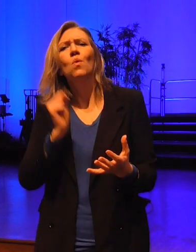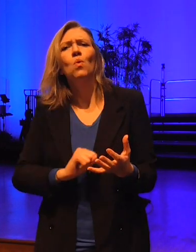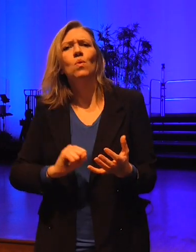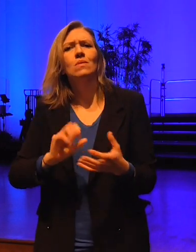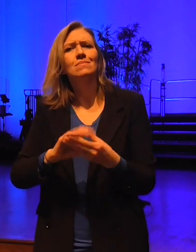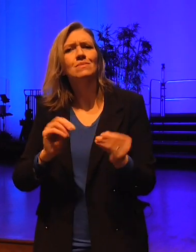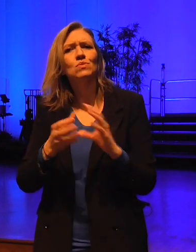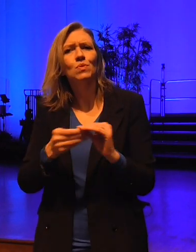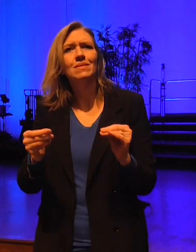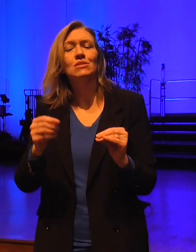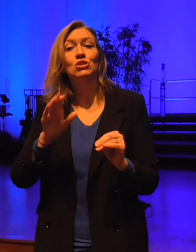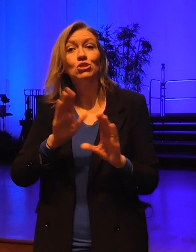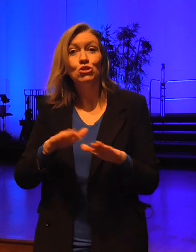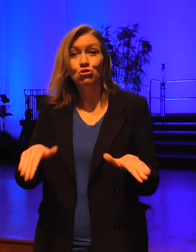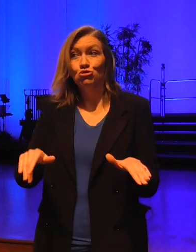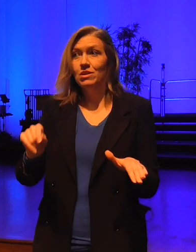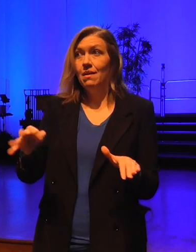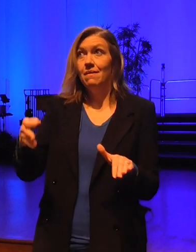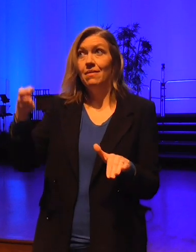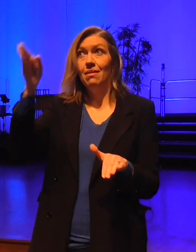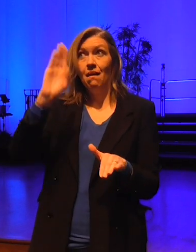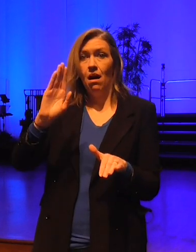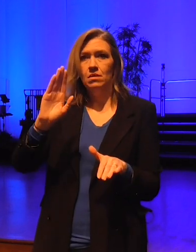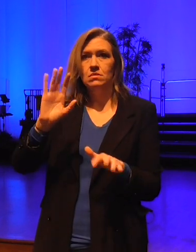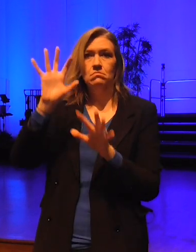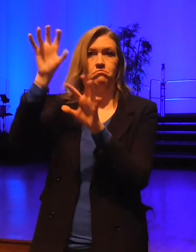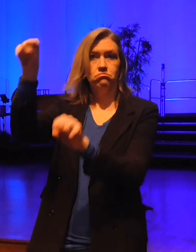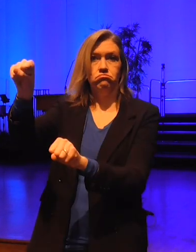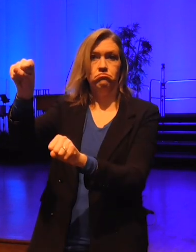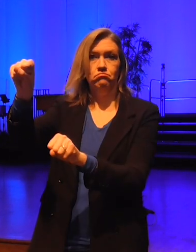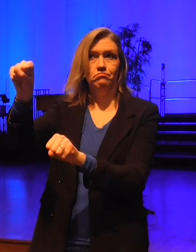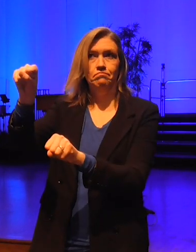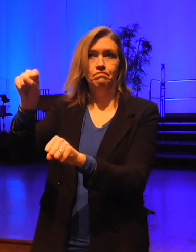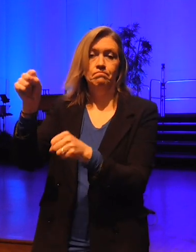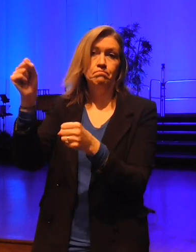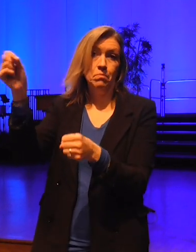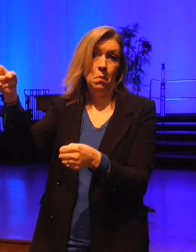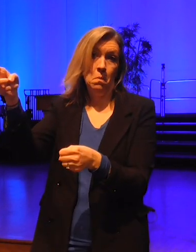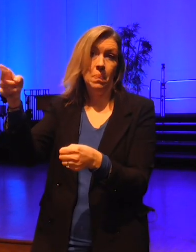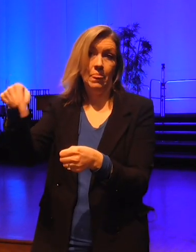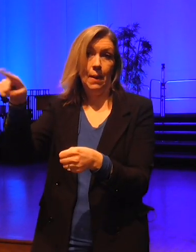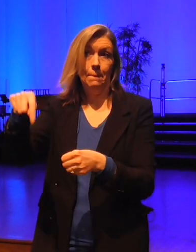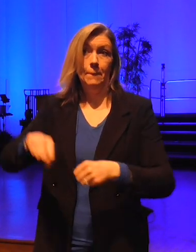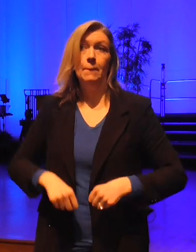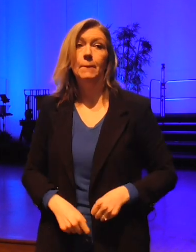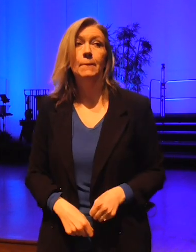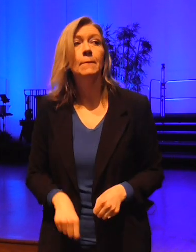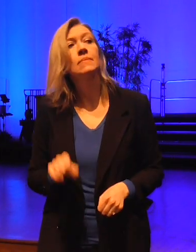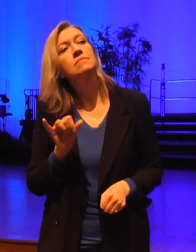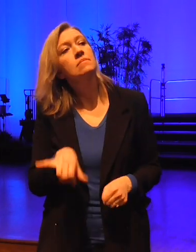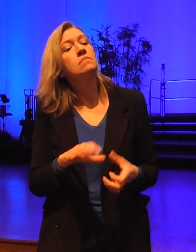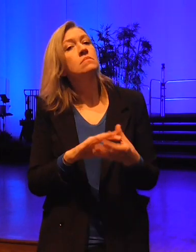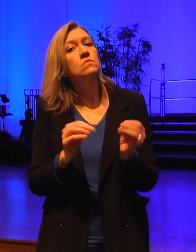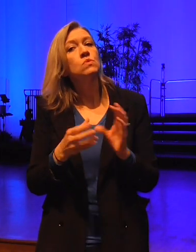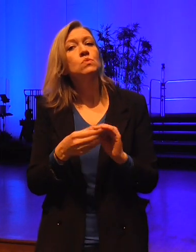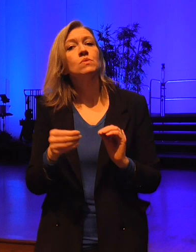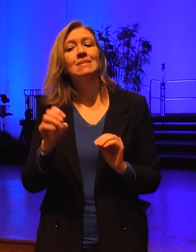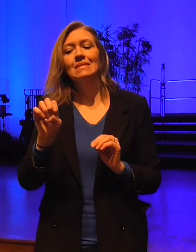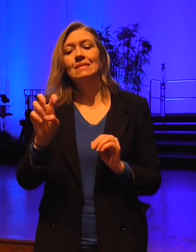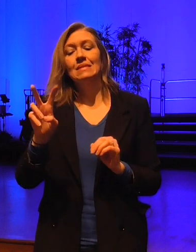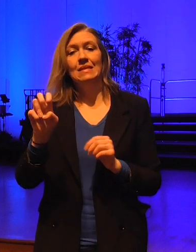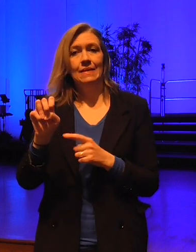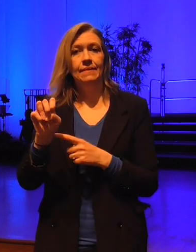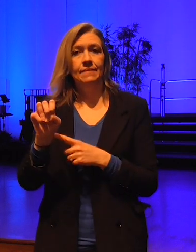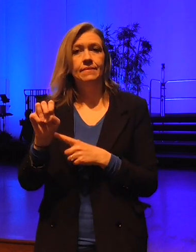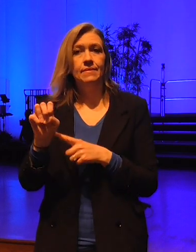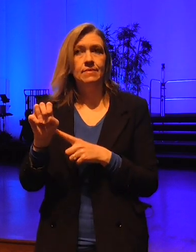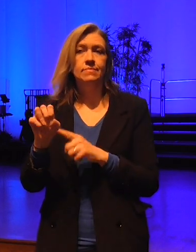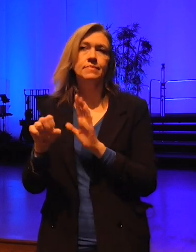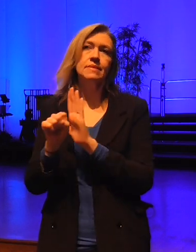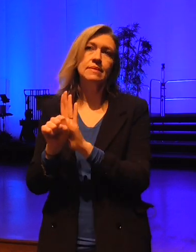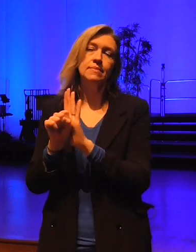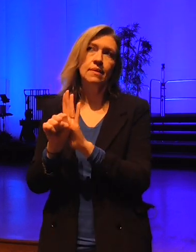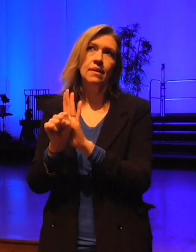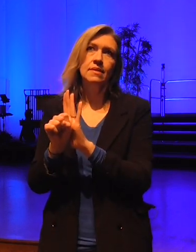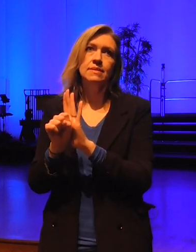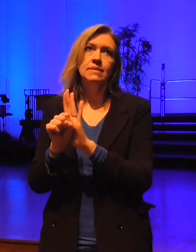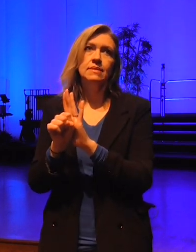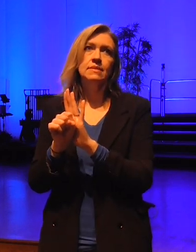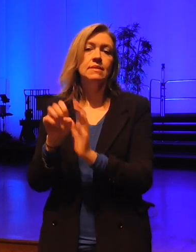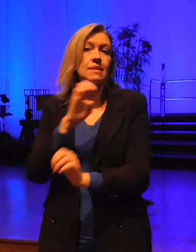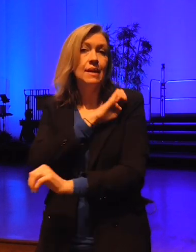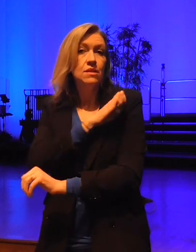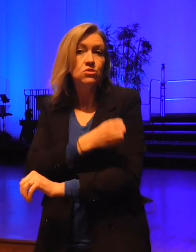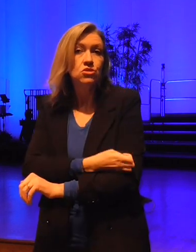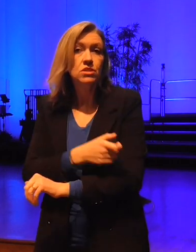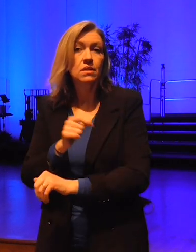actually overtake them and so in the story Eve symbolizing the energy of Awakening the energy